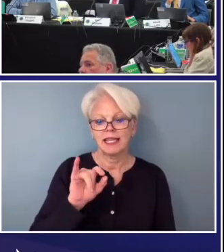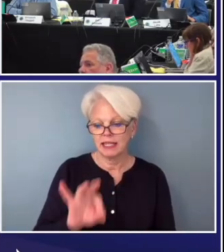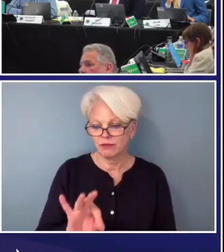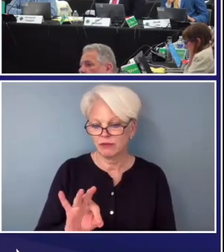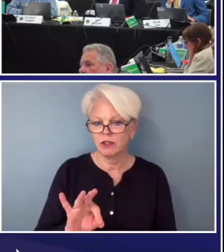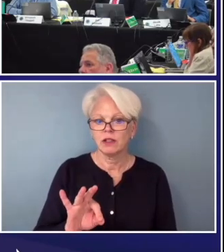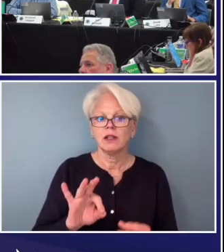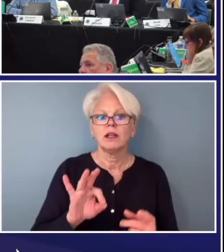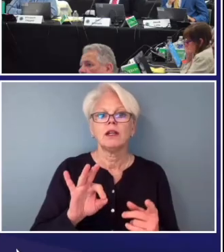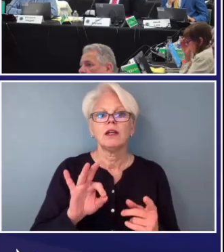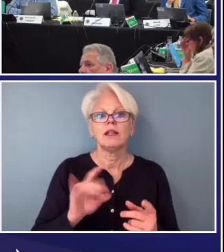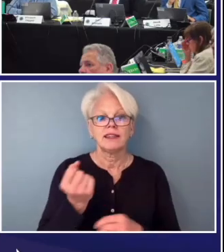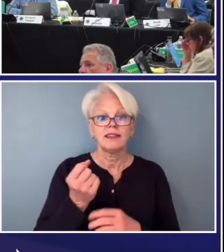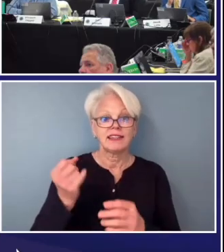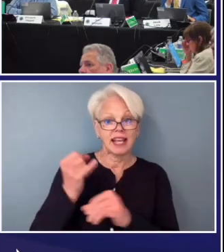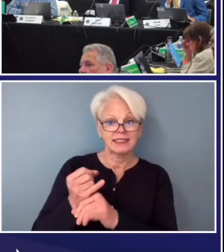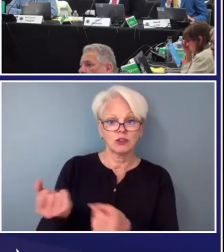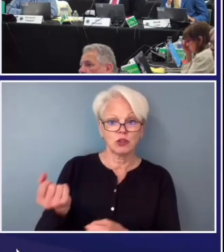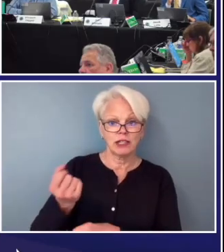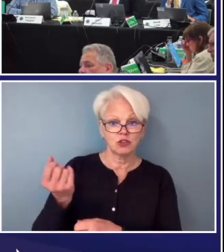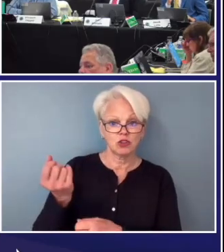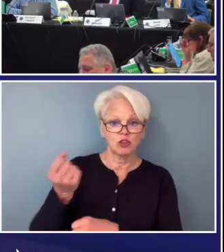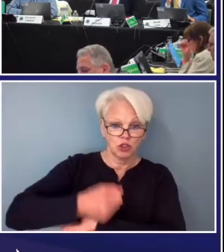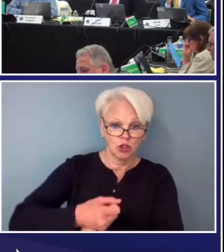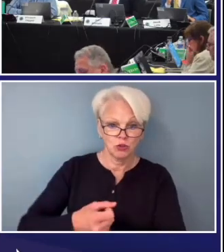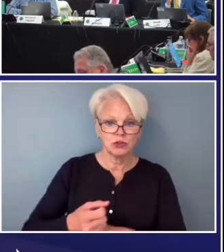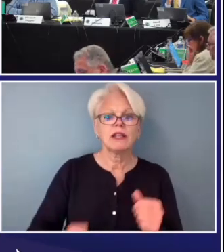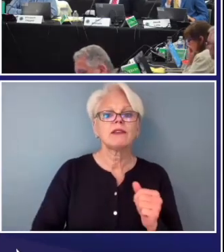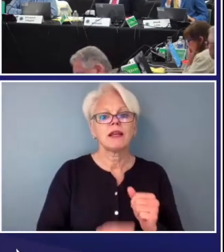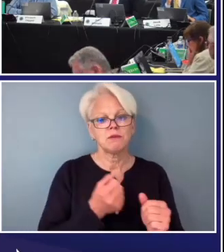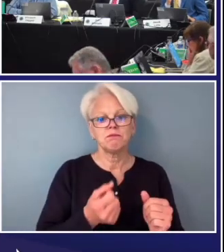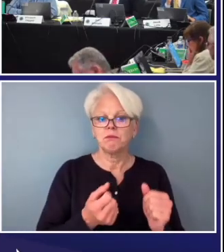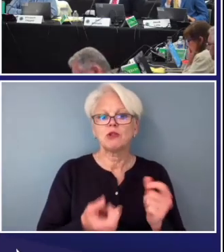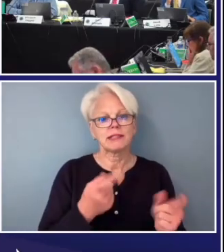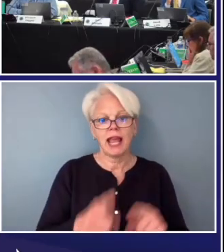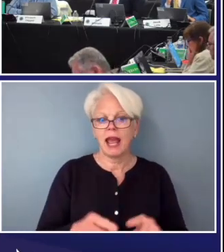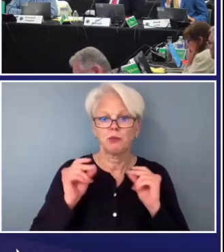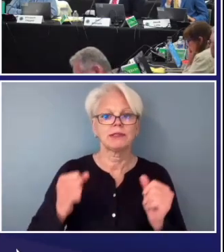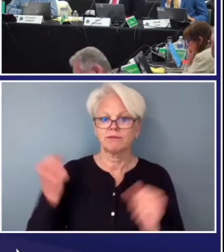institution is to deal mostly with precipitous closures, um, we still felt that in order